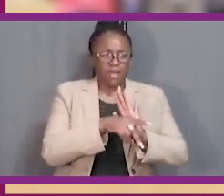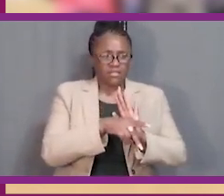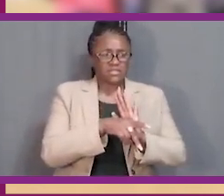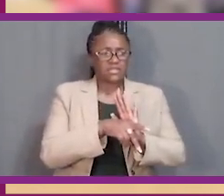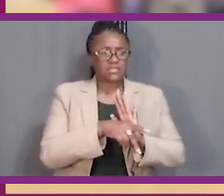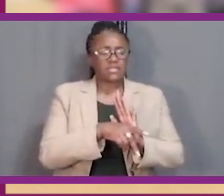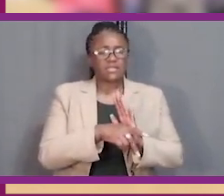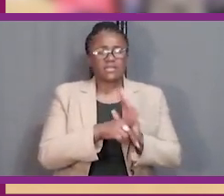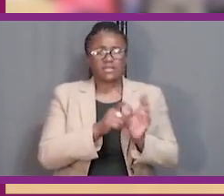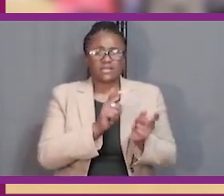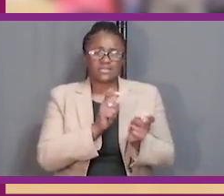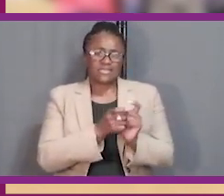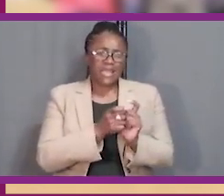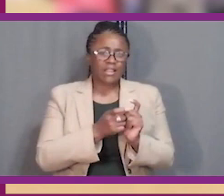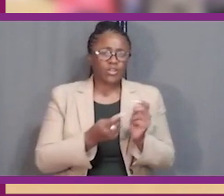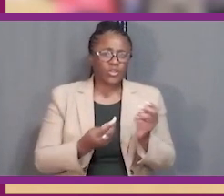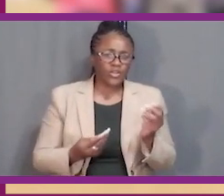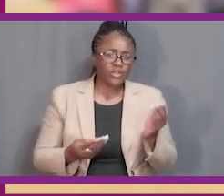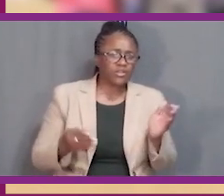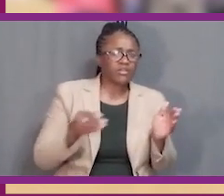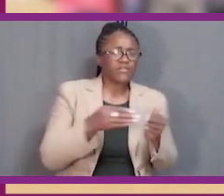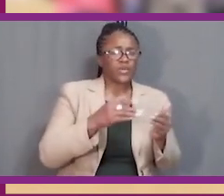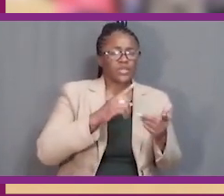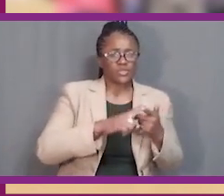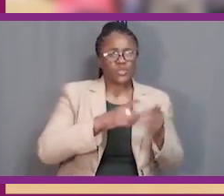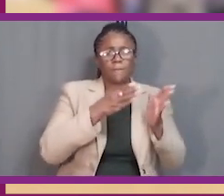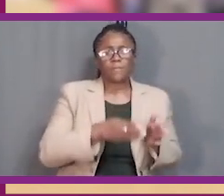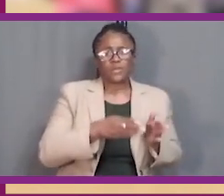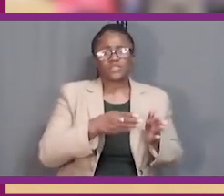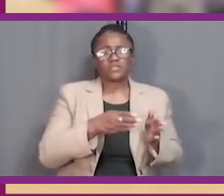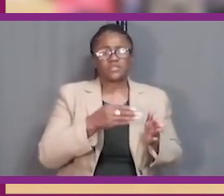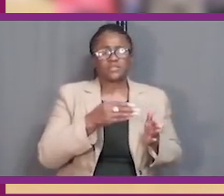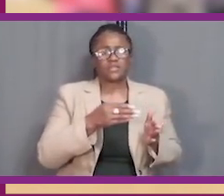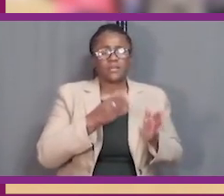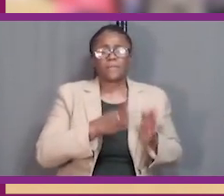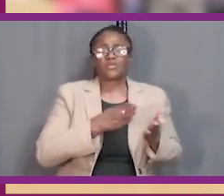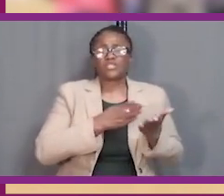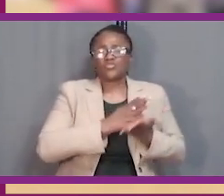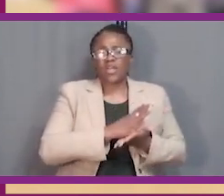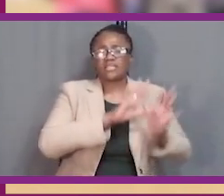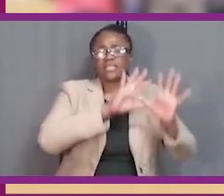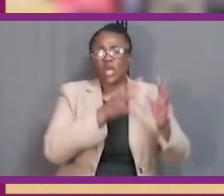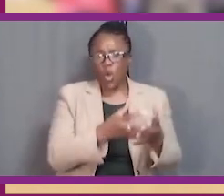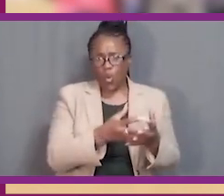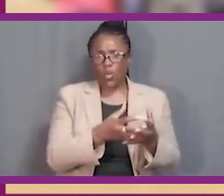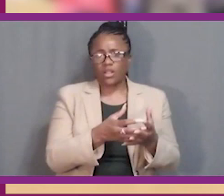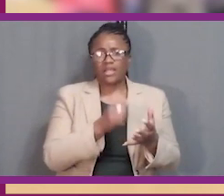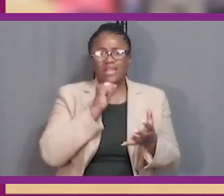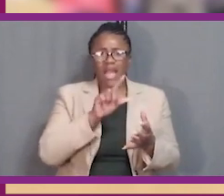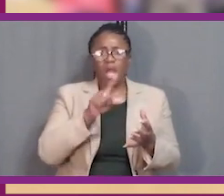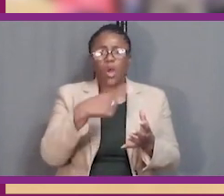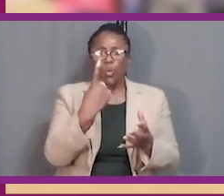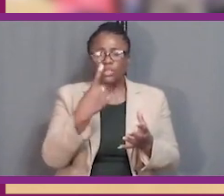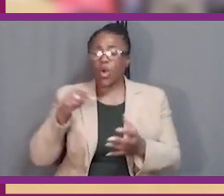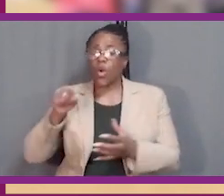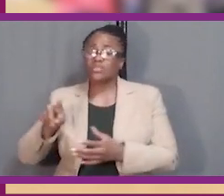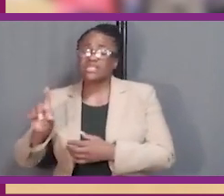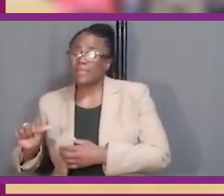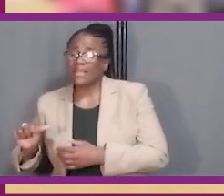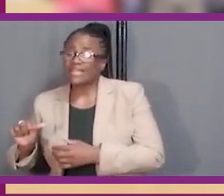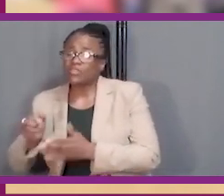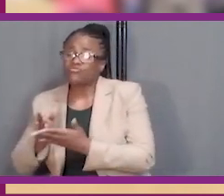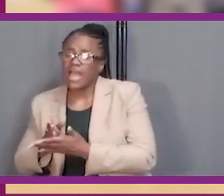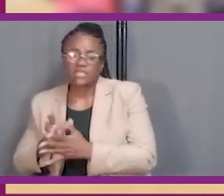rights as a whole and not really categorically thinking of only persons with disabilities, but